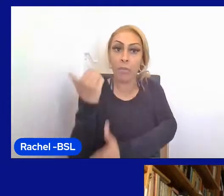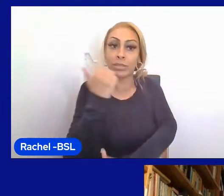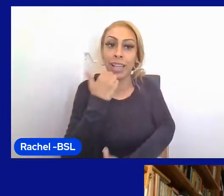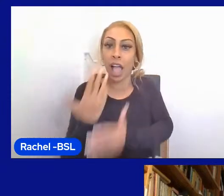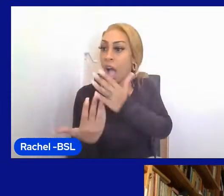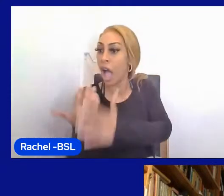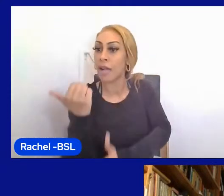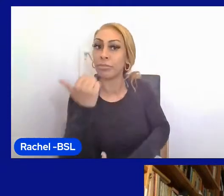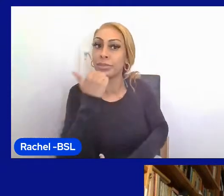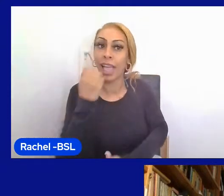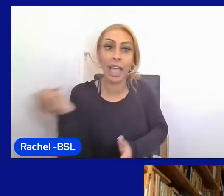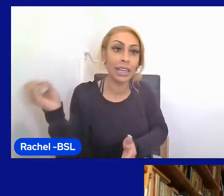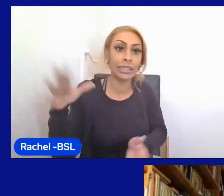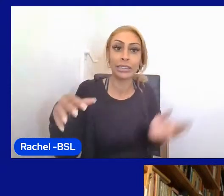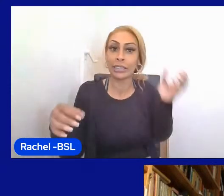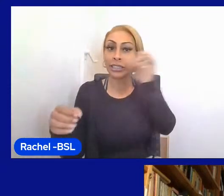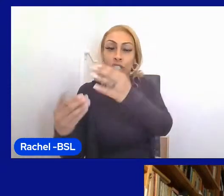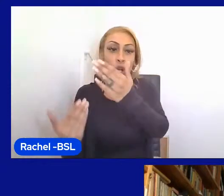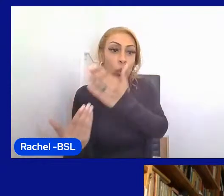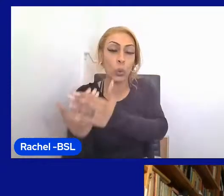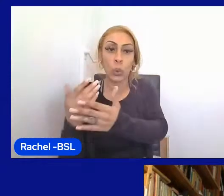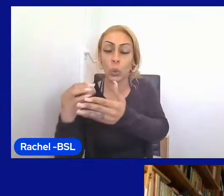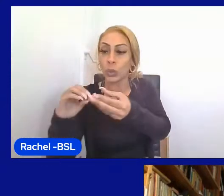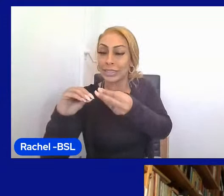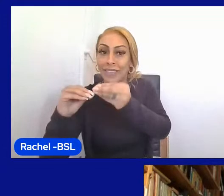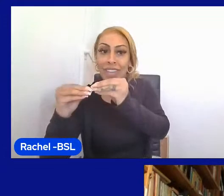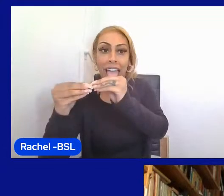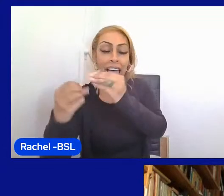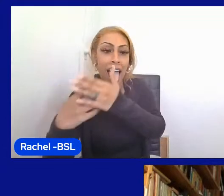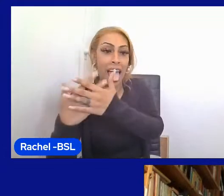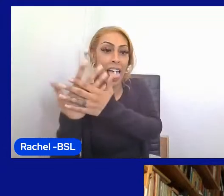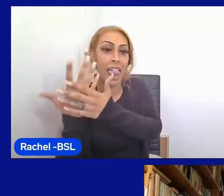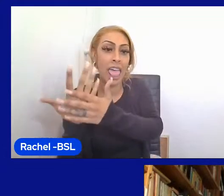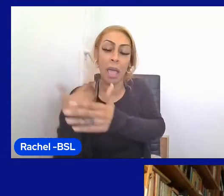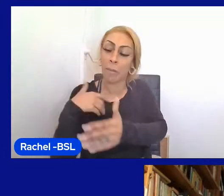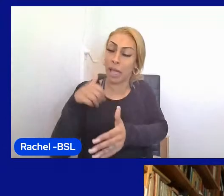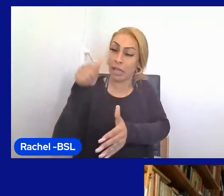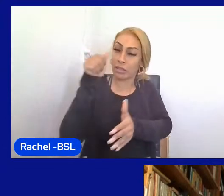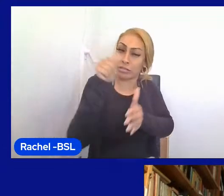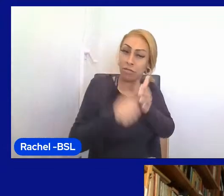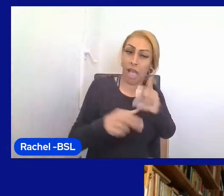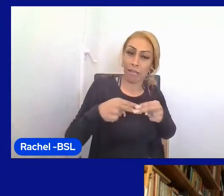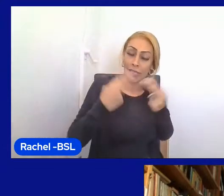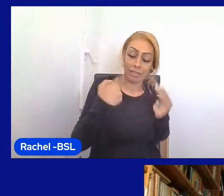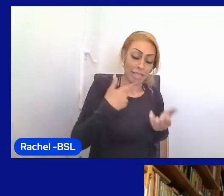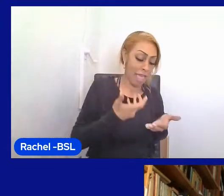What if when I checked in at the start of my day out I saw there was an after-school